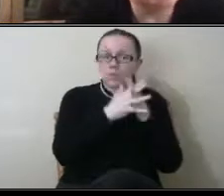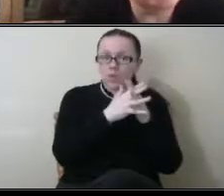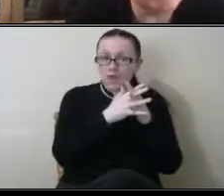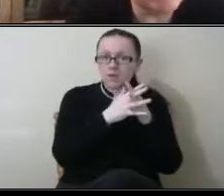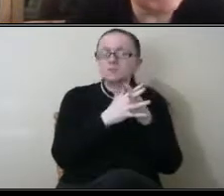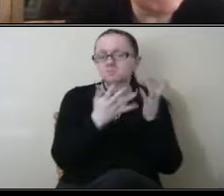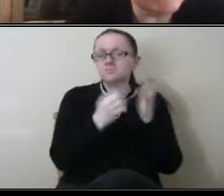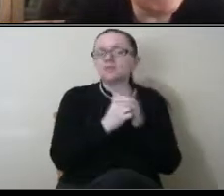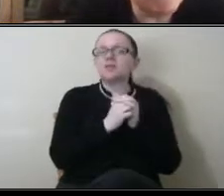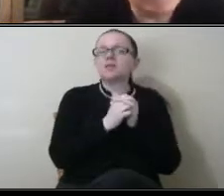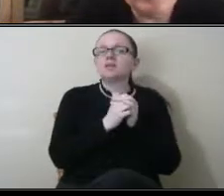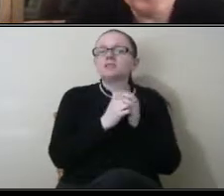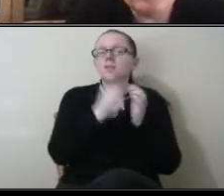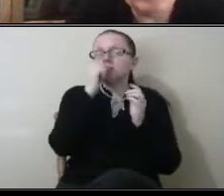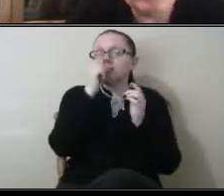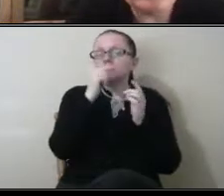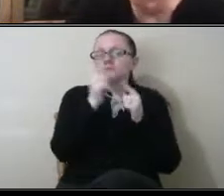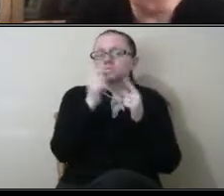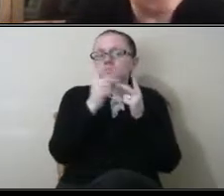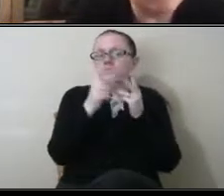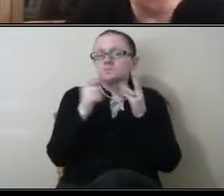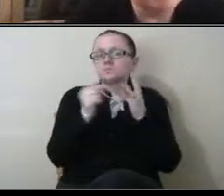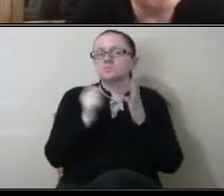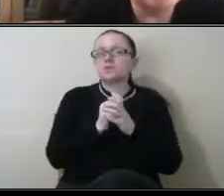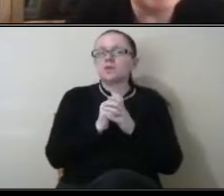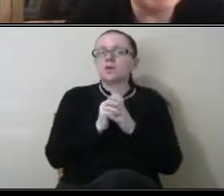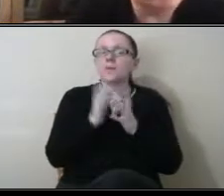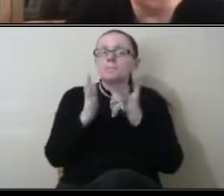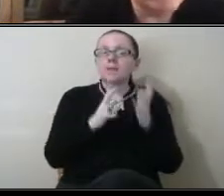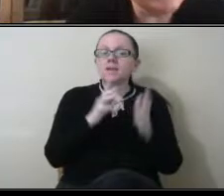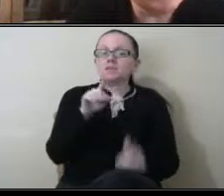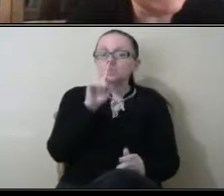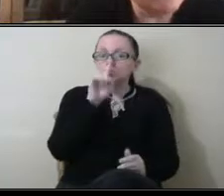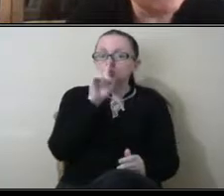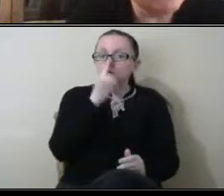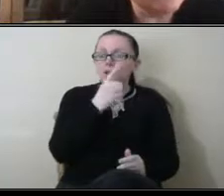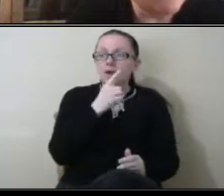organizations this time that doesn't mean that you can't approach them yourself if